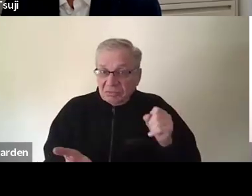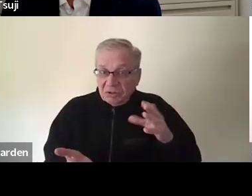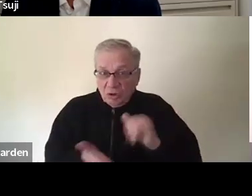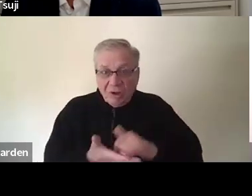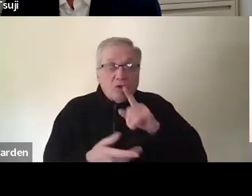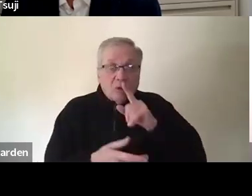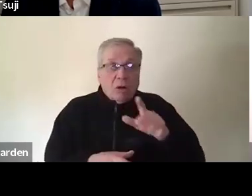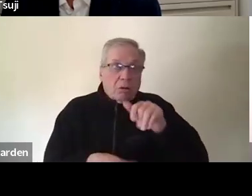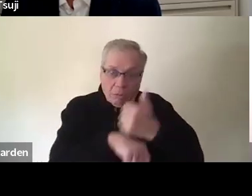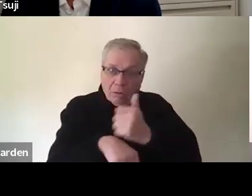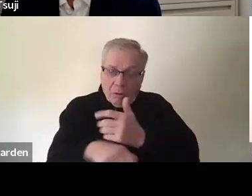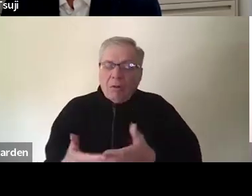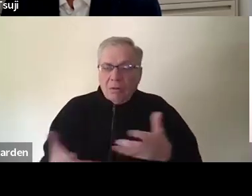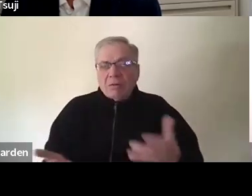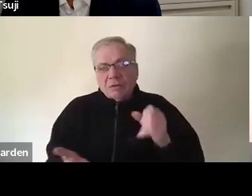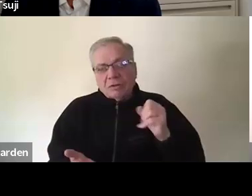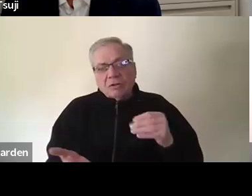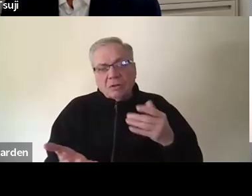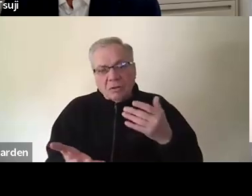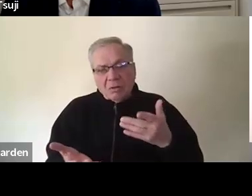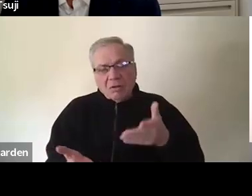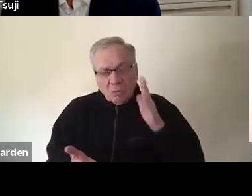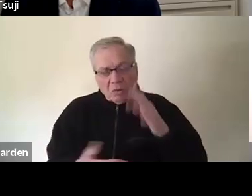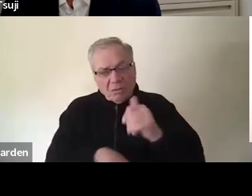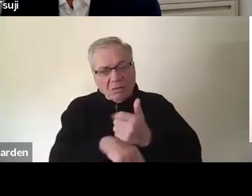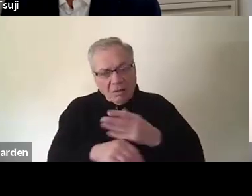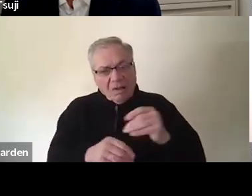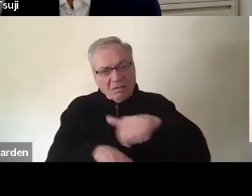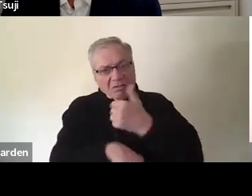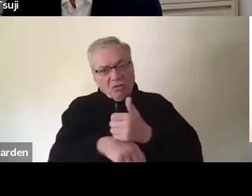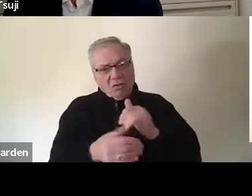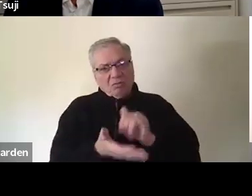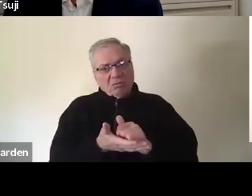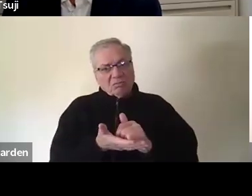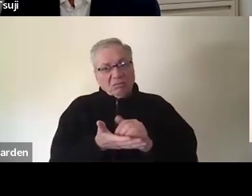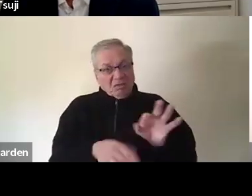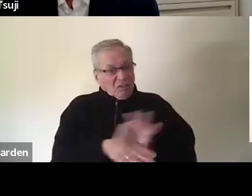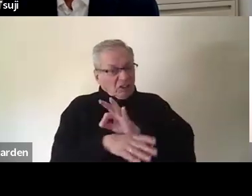together a lot, and they will come together and form that friendships, the early important